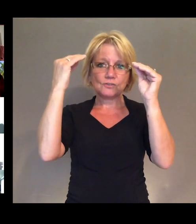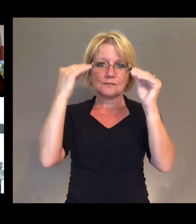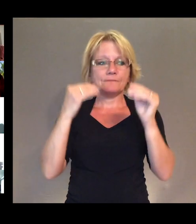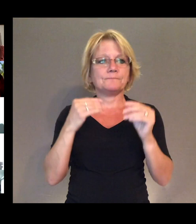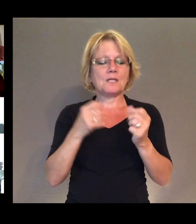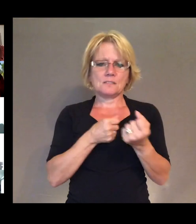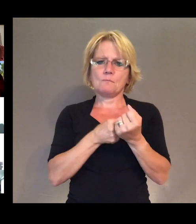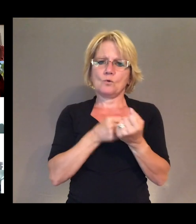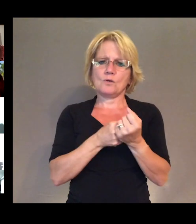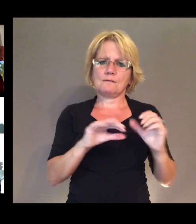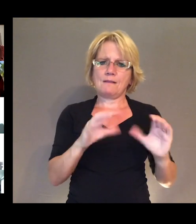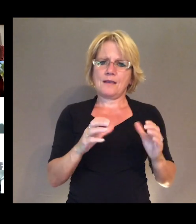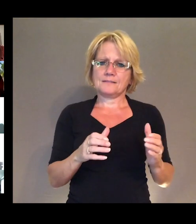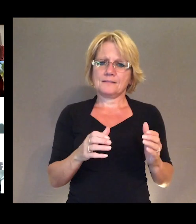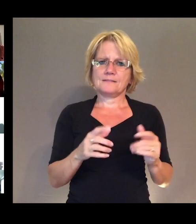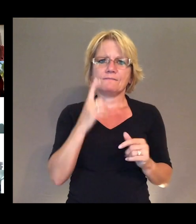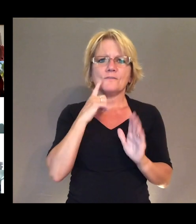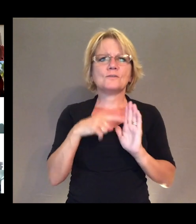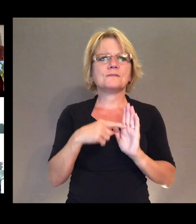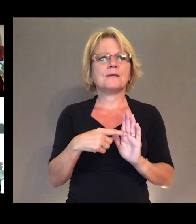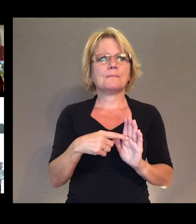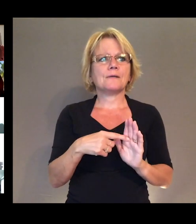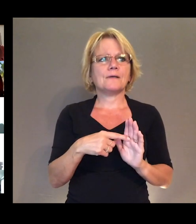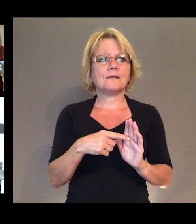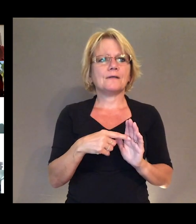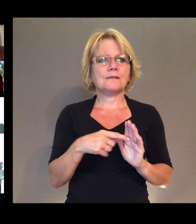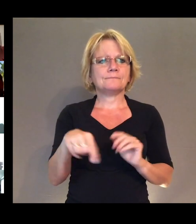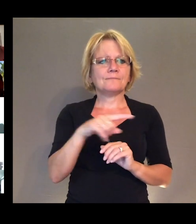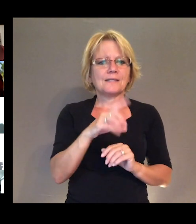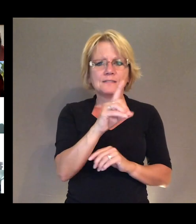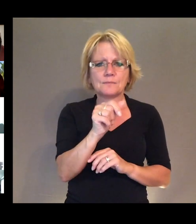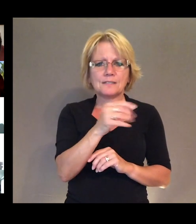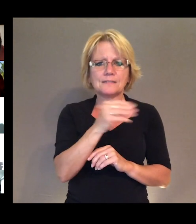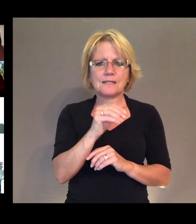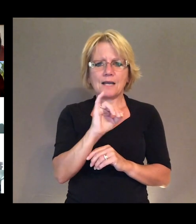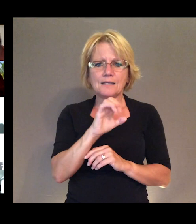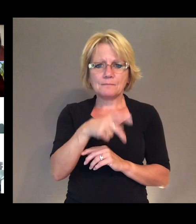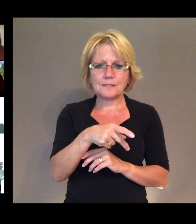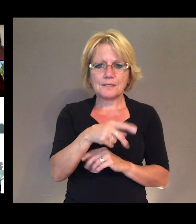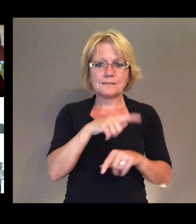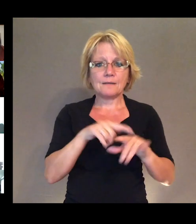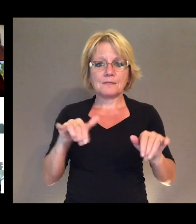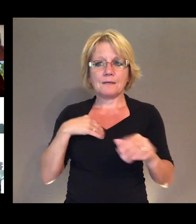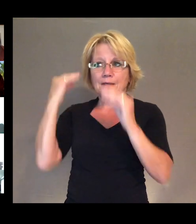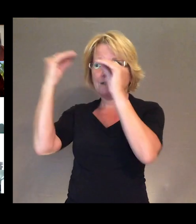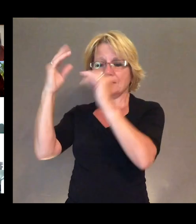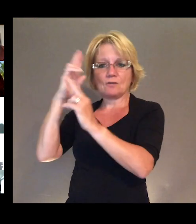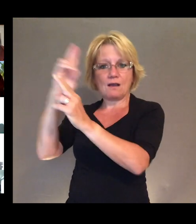which would be students with disabilities and IEPs, but I also teach honors classes. And in an honors class,